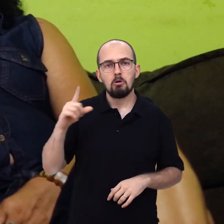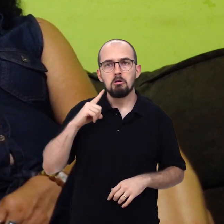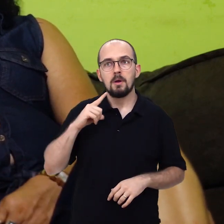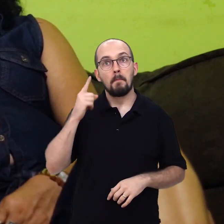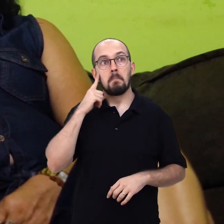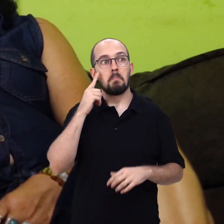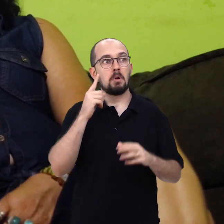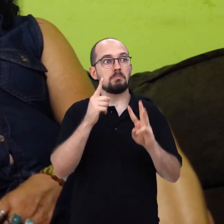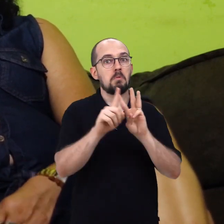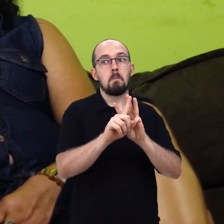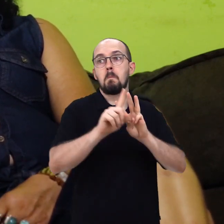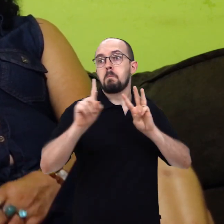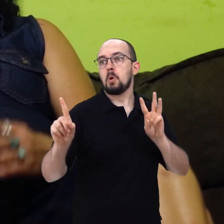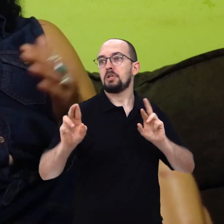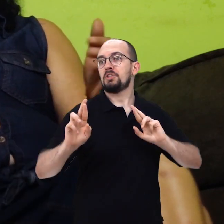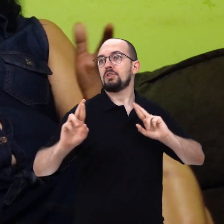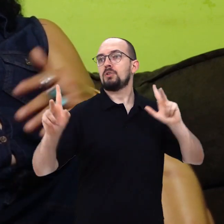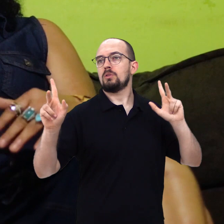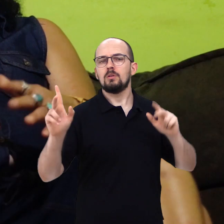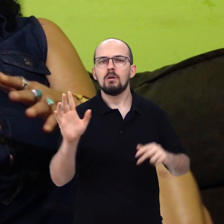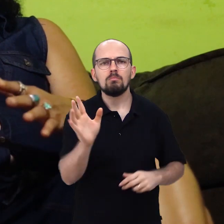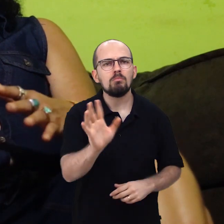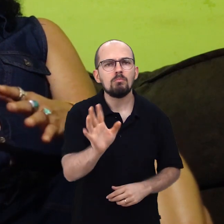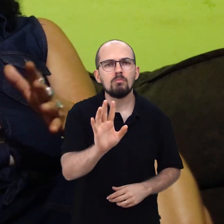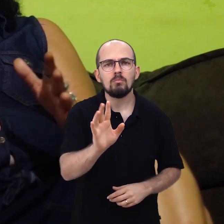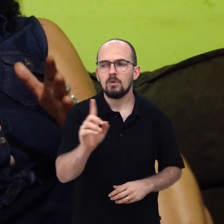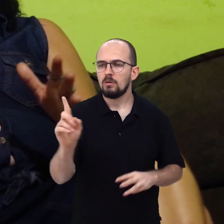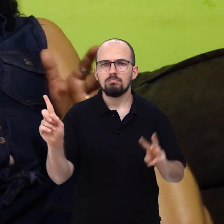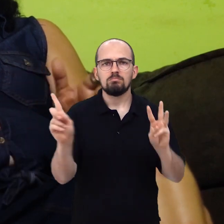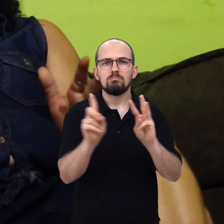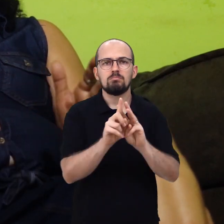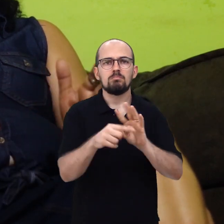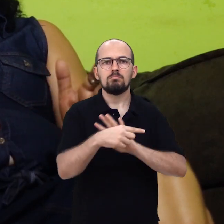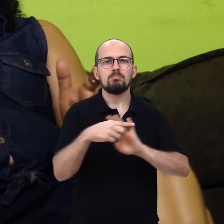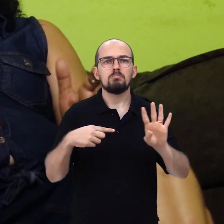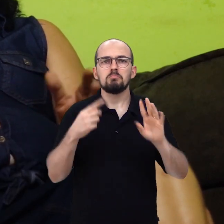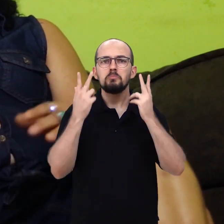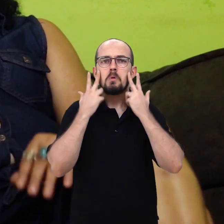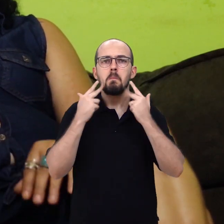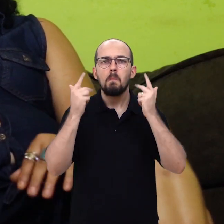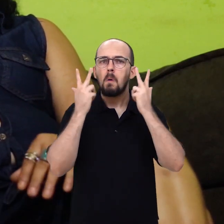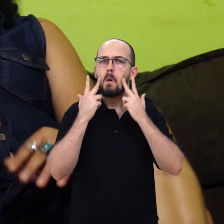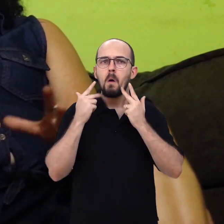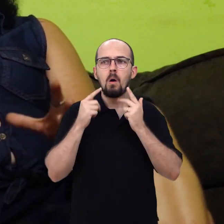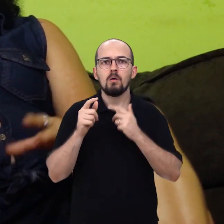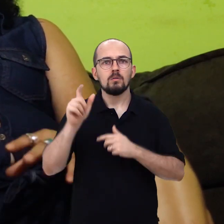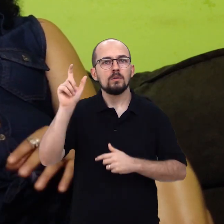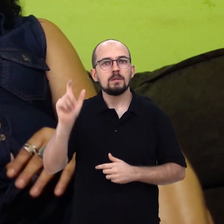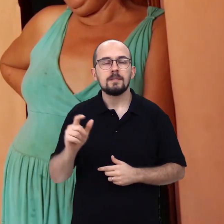I don't differentiate him from the other ones. For me, he is... Normal, really.